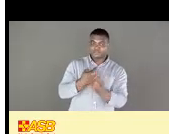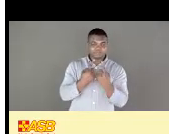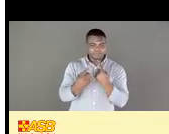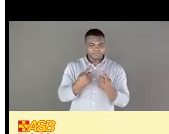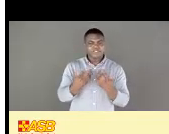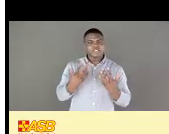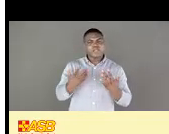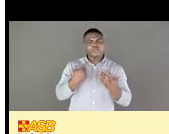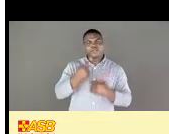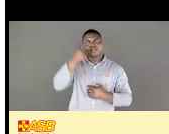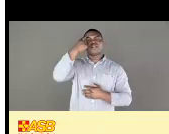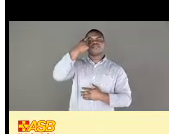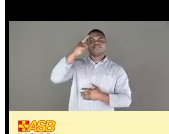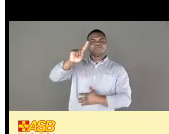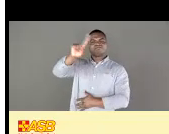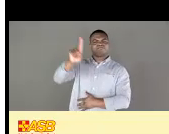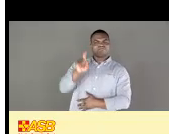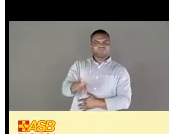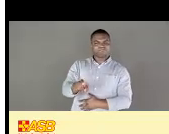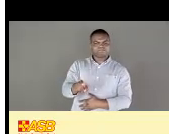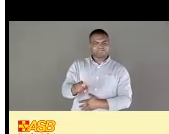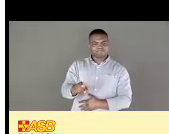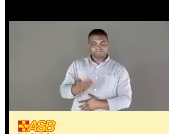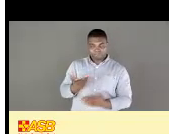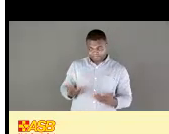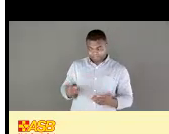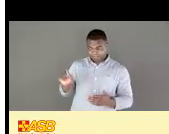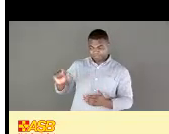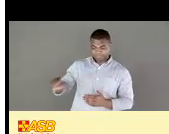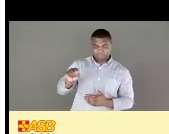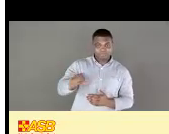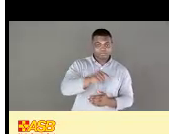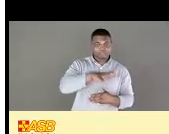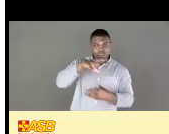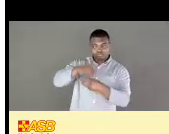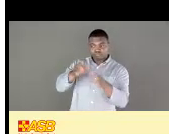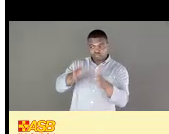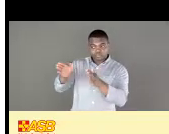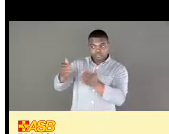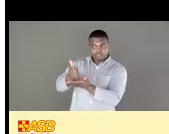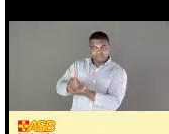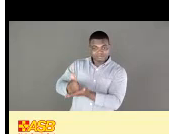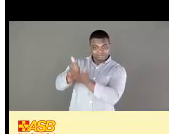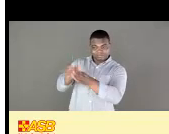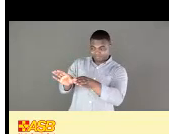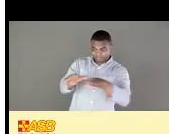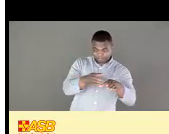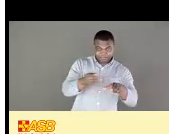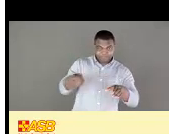Are they ready to invest? How often in Japan, especially for capacity building,